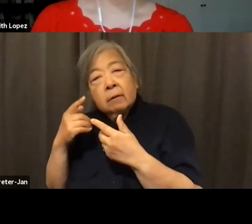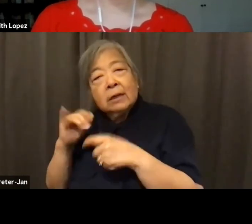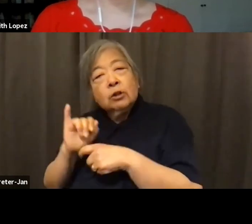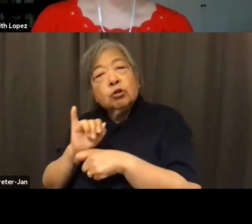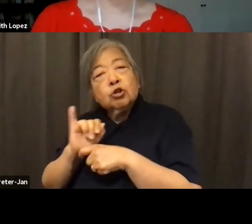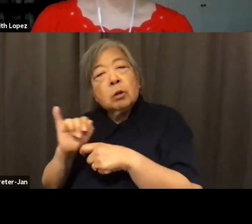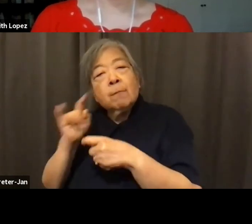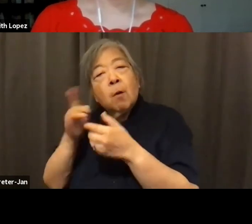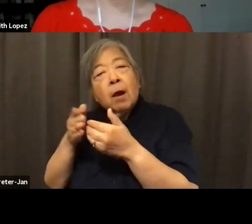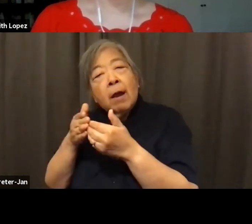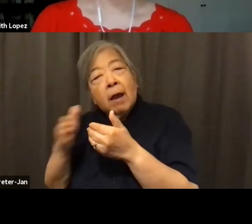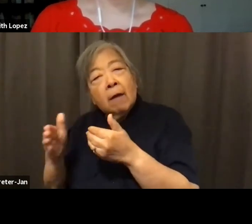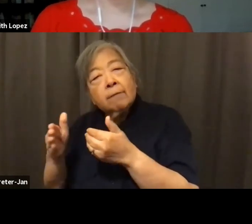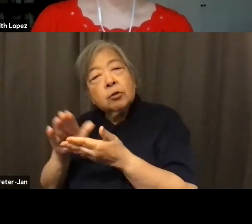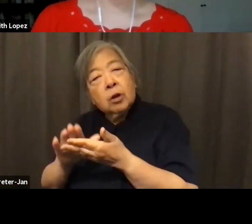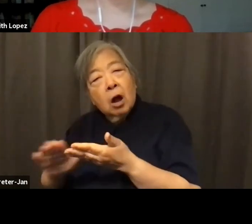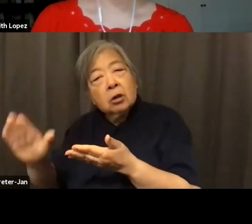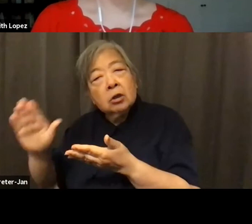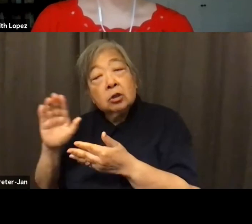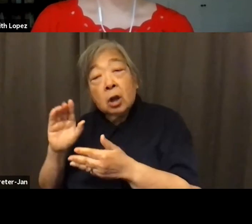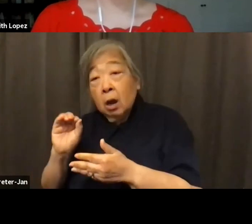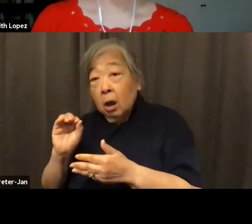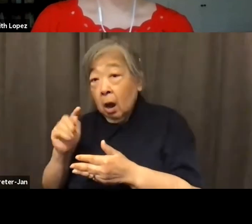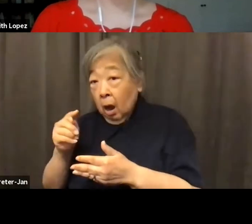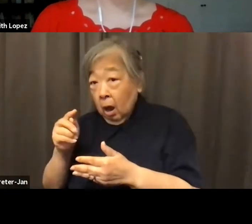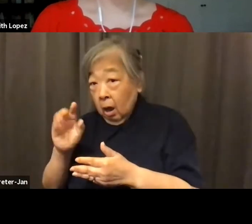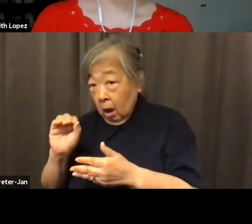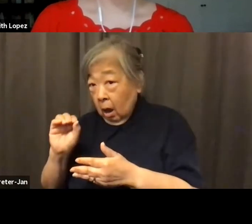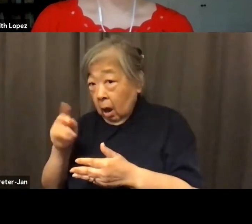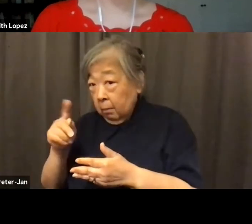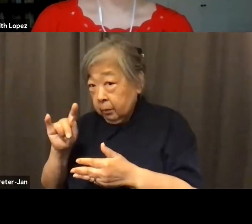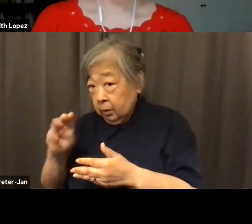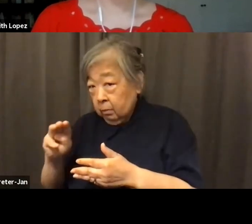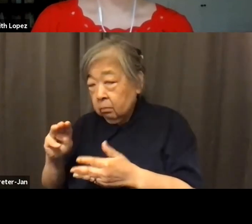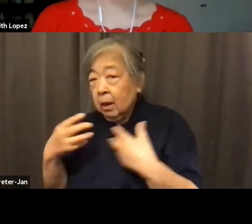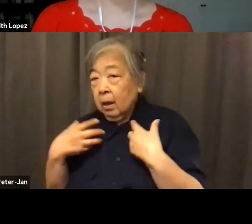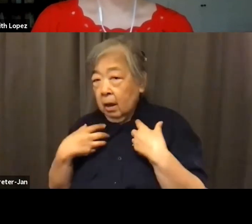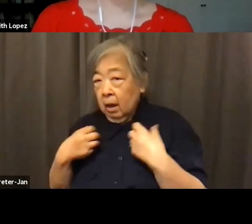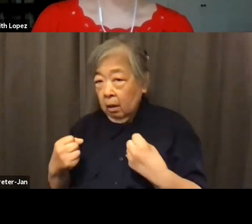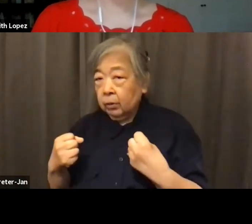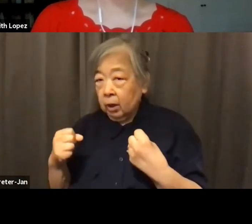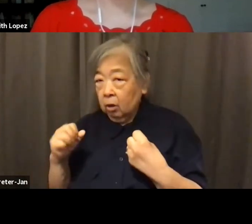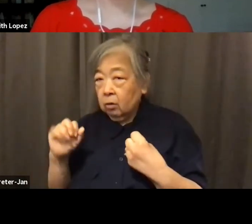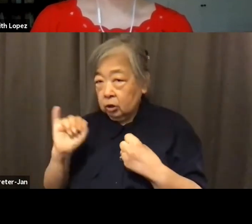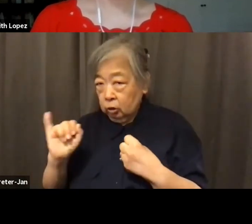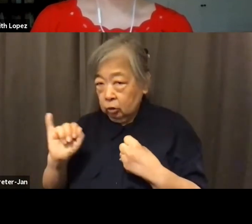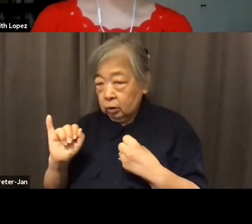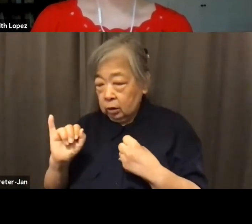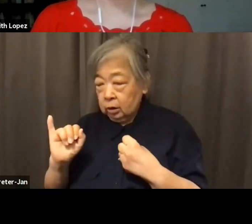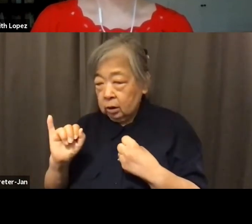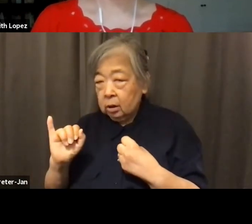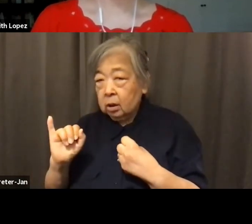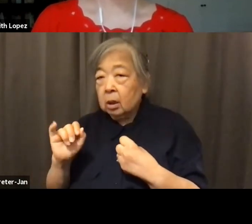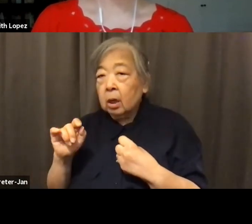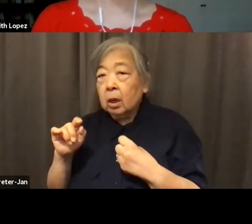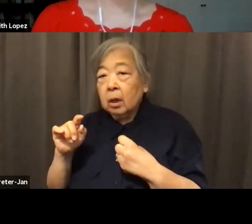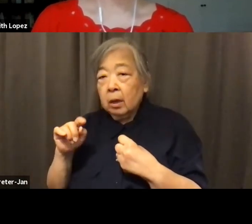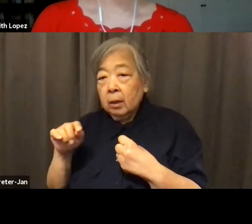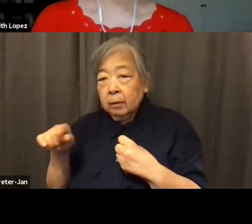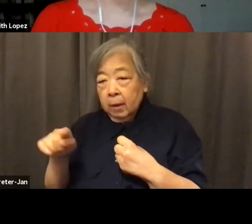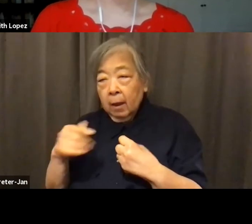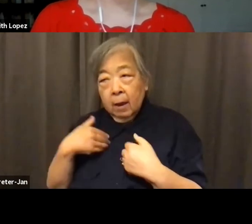Optum as a health care provider, health care insurance provider, has an international presence,